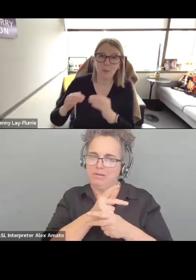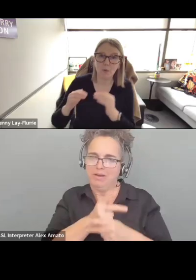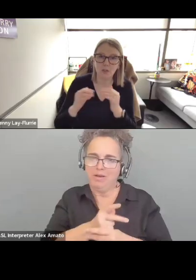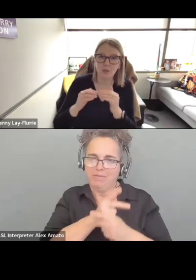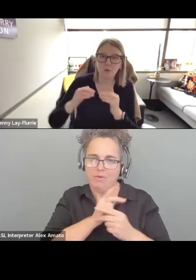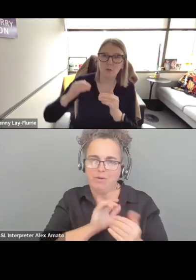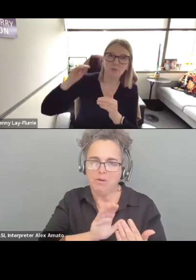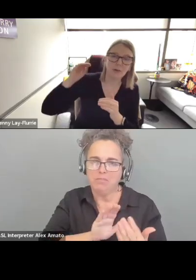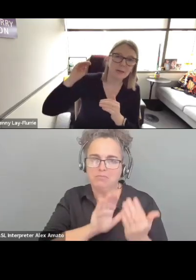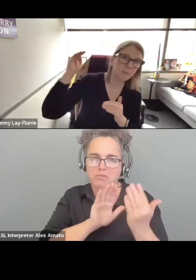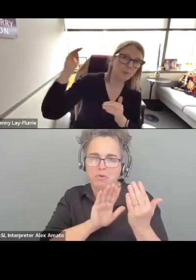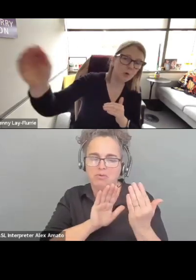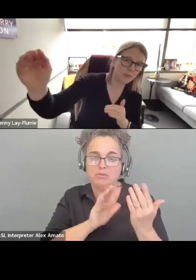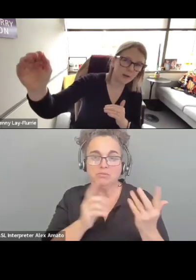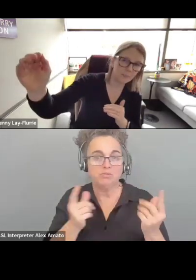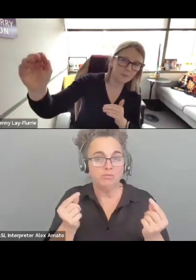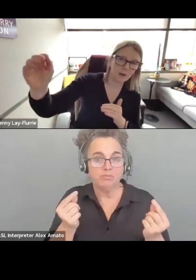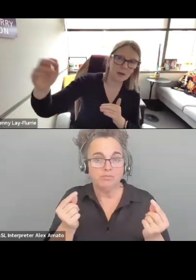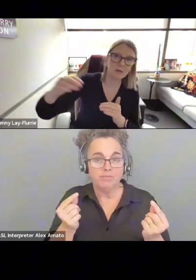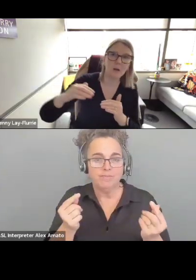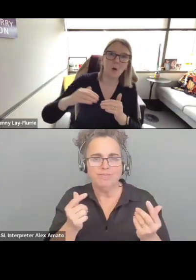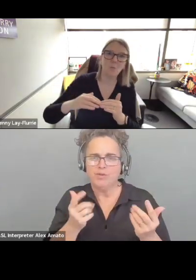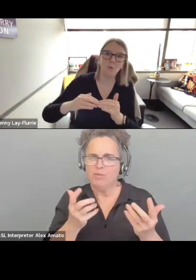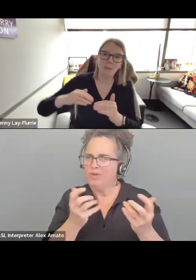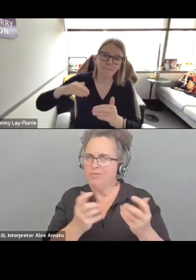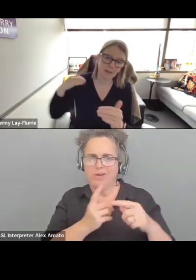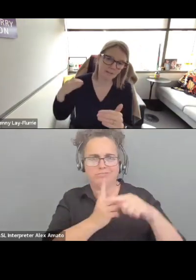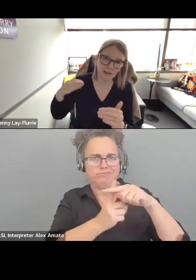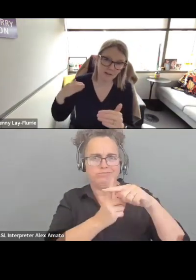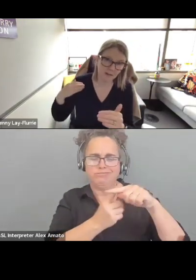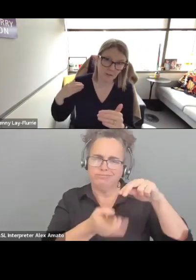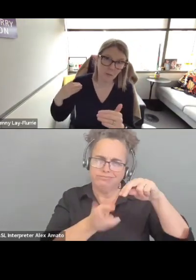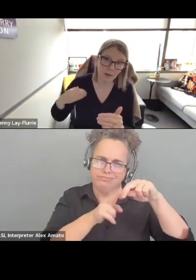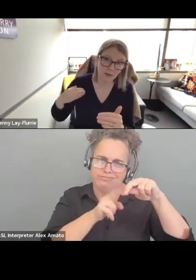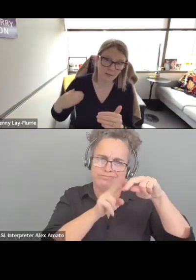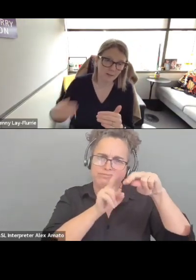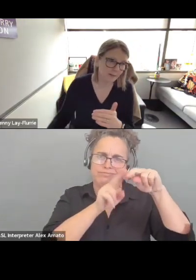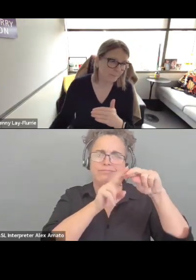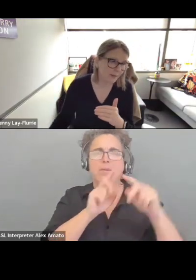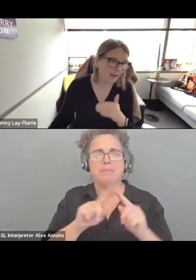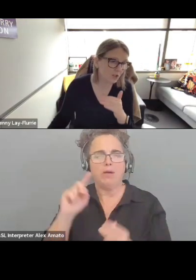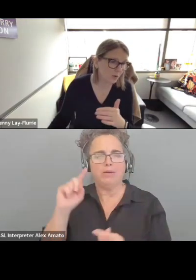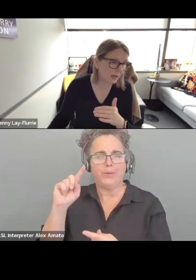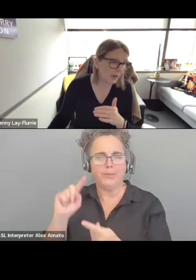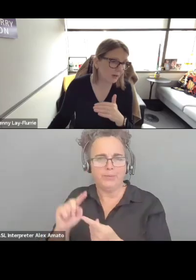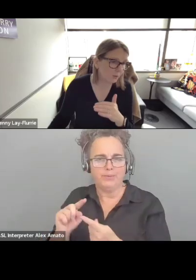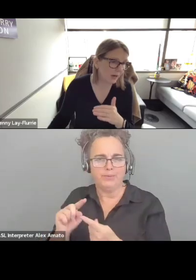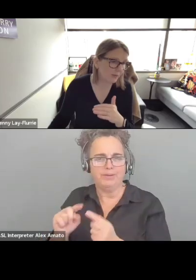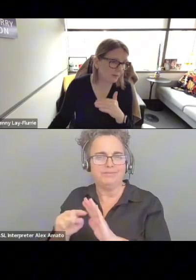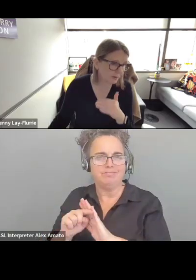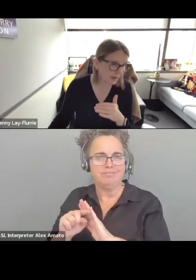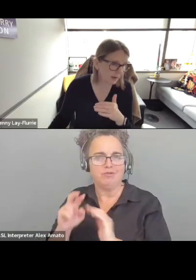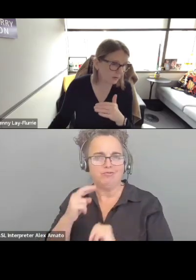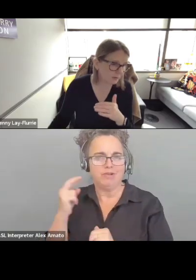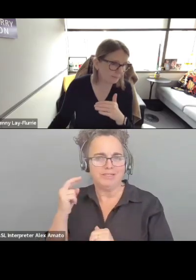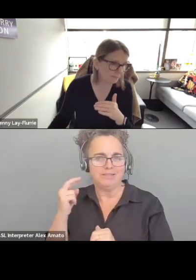What we wanna do is really push that upside while we are mitigating the risks and doing it in a way that scales.